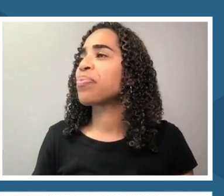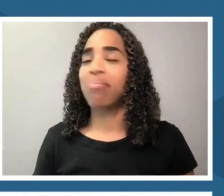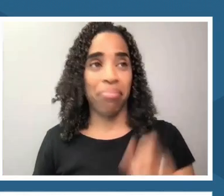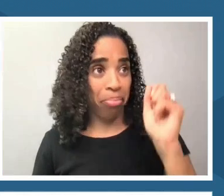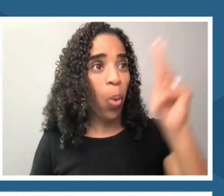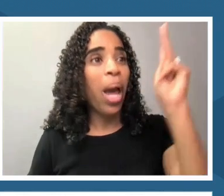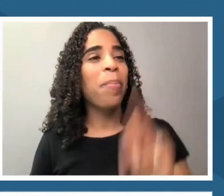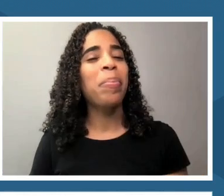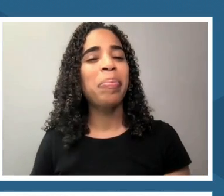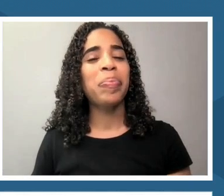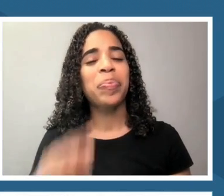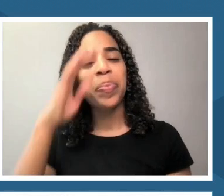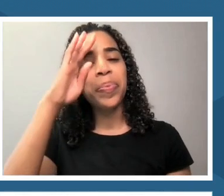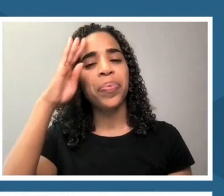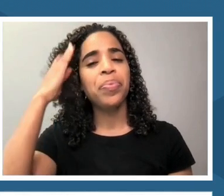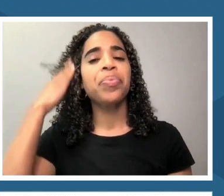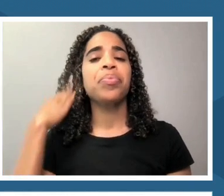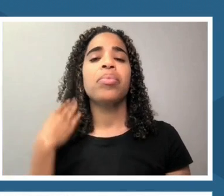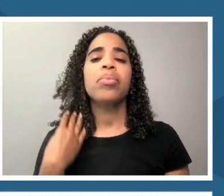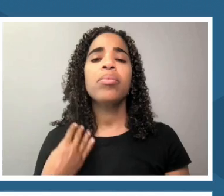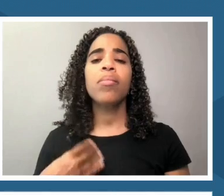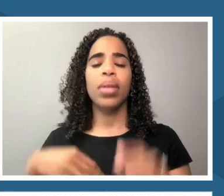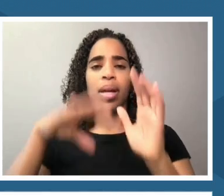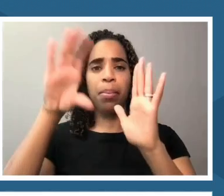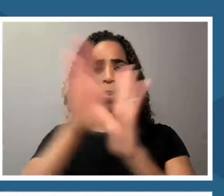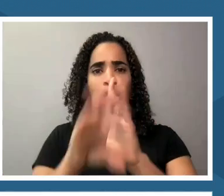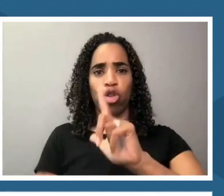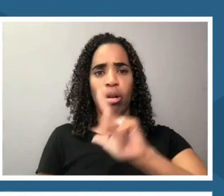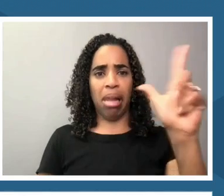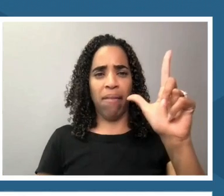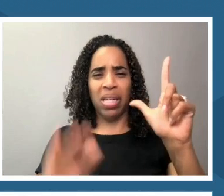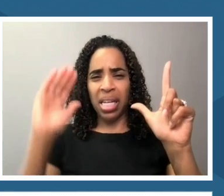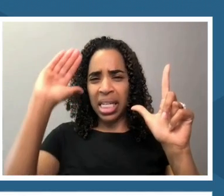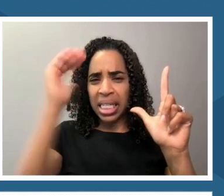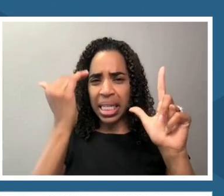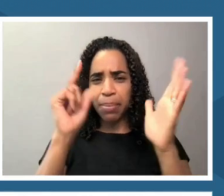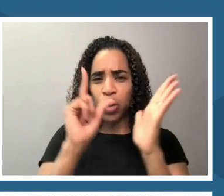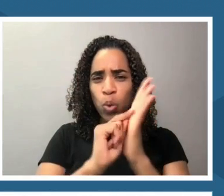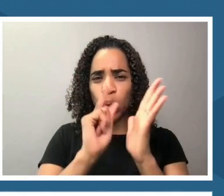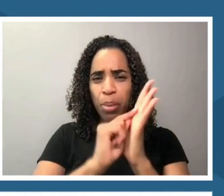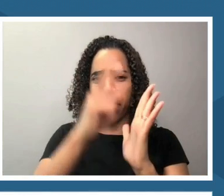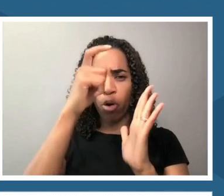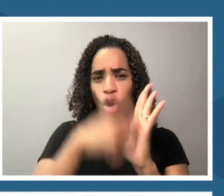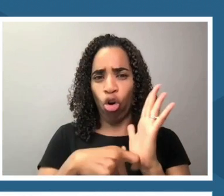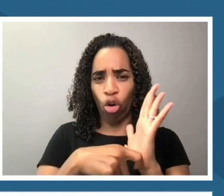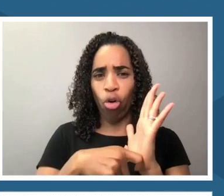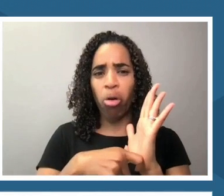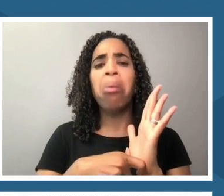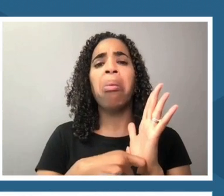so i'm starting with the image on the left what looks like the newspaper